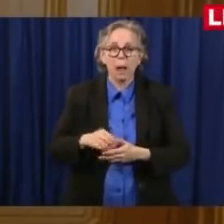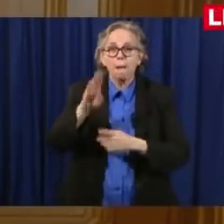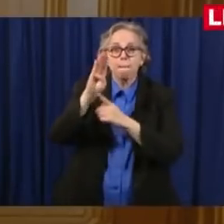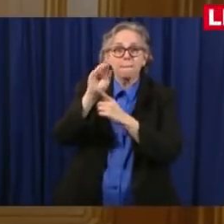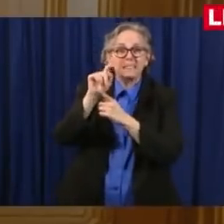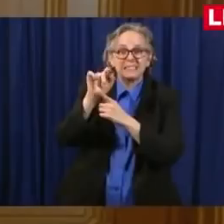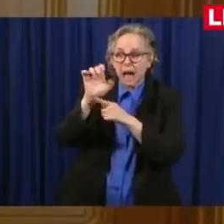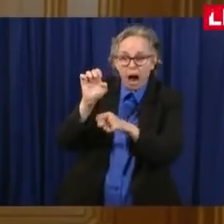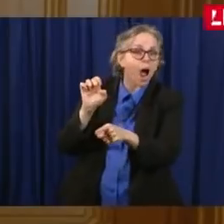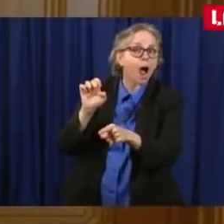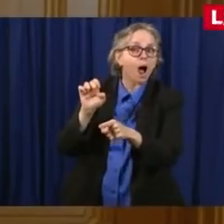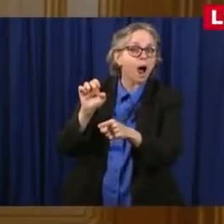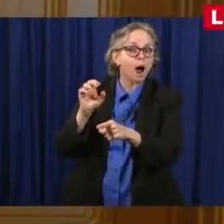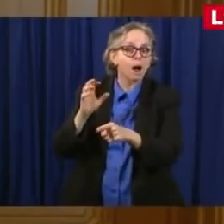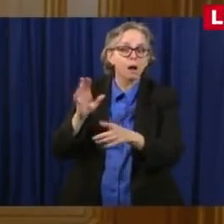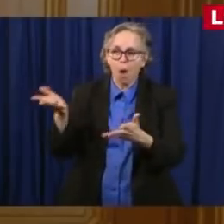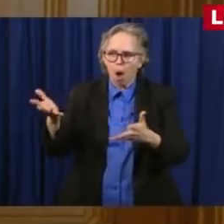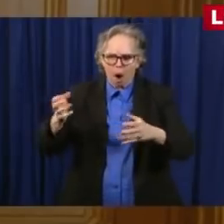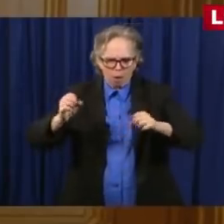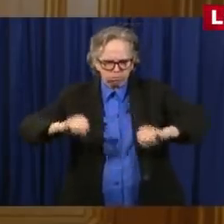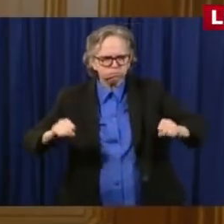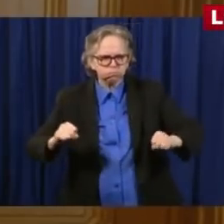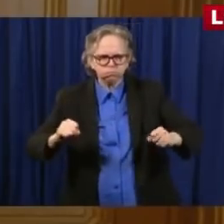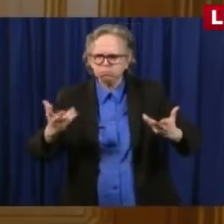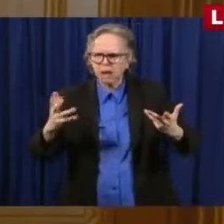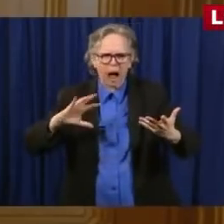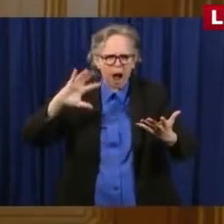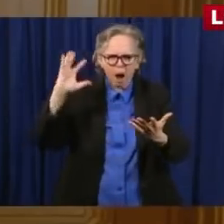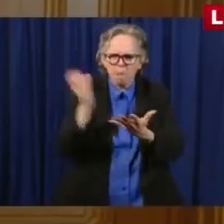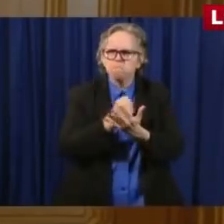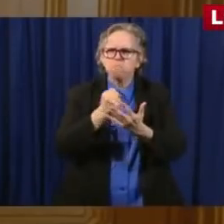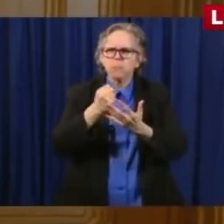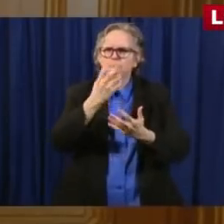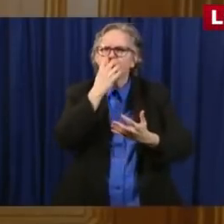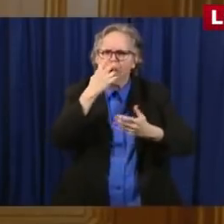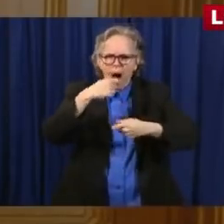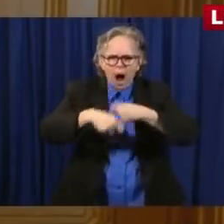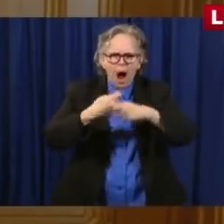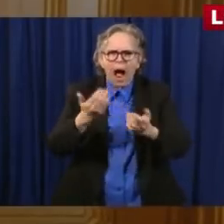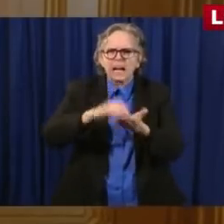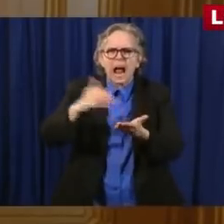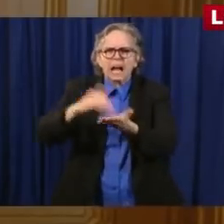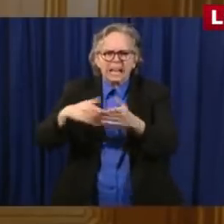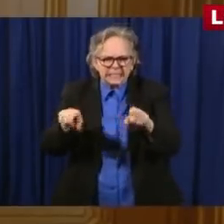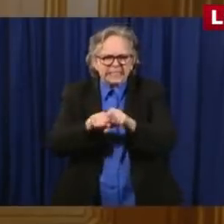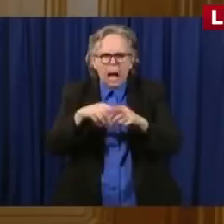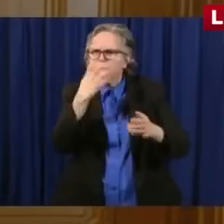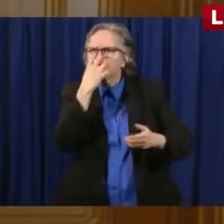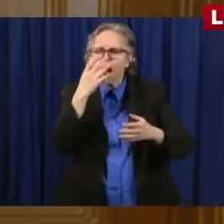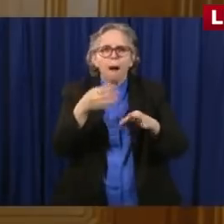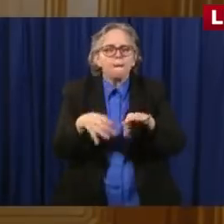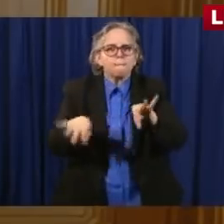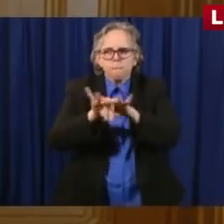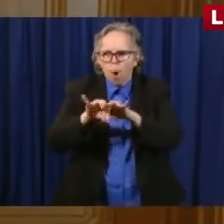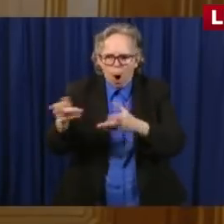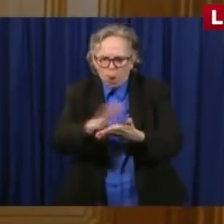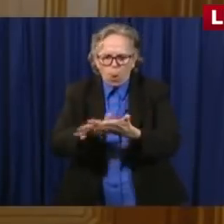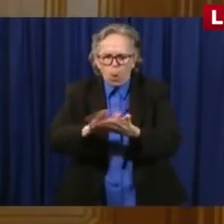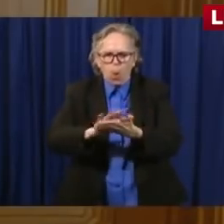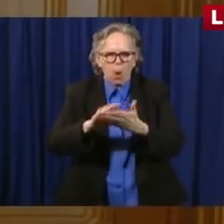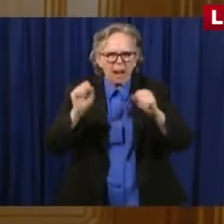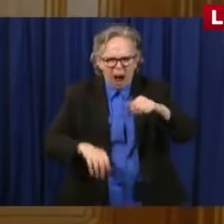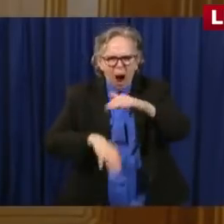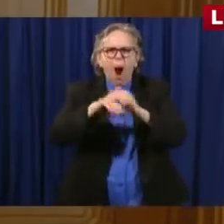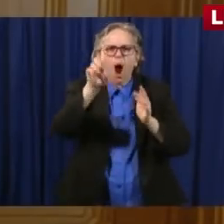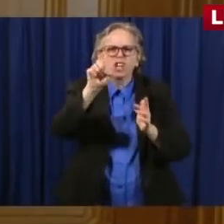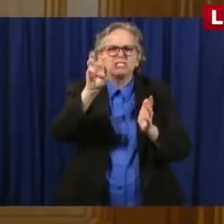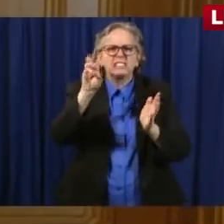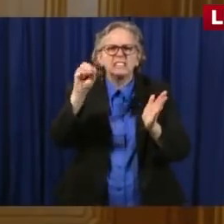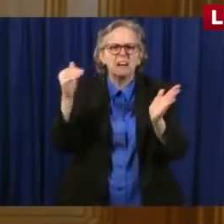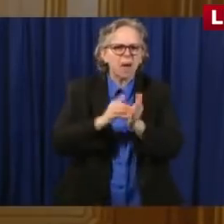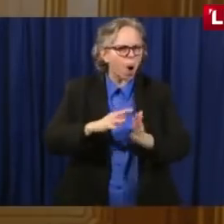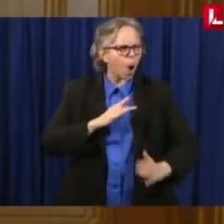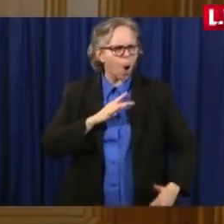SO, THE USE OF BATTELLE: AND THE RECYCLING OF THESE MASKS IS SO VERY IMPORTANT.